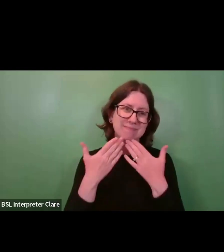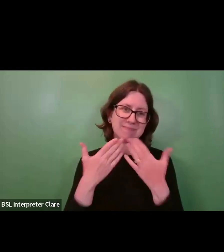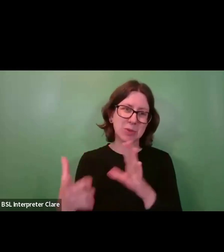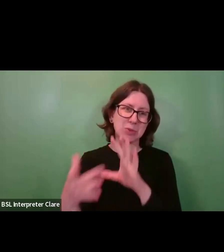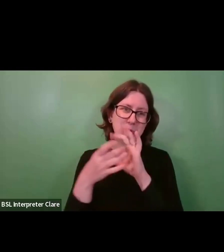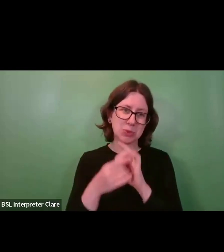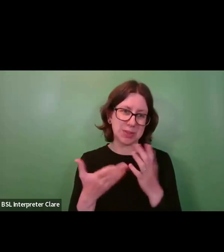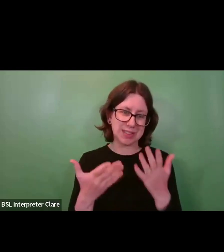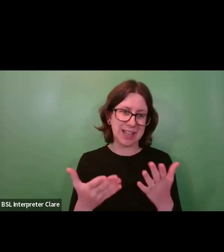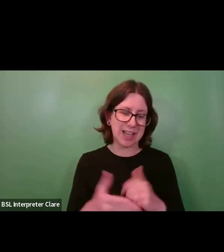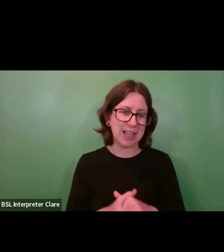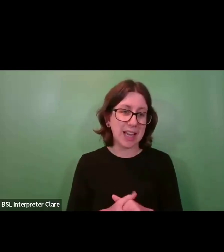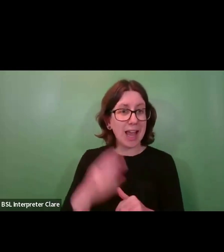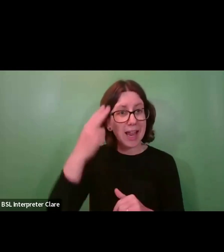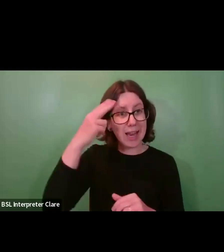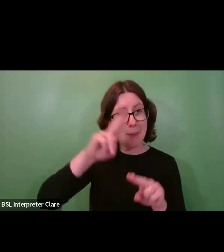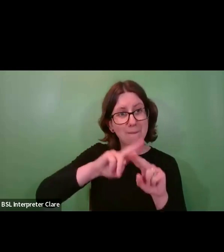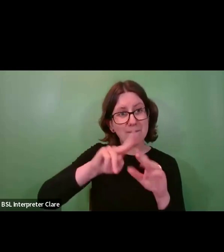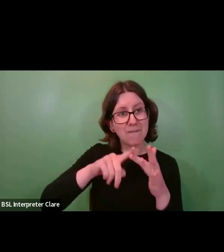I'm Fi from